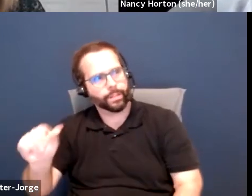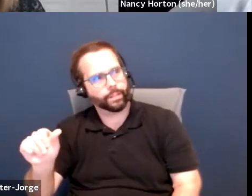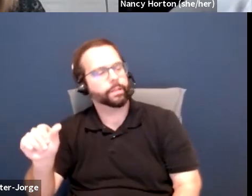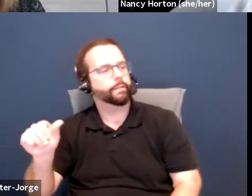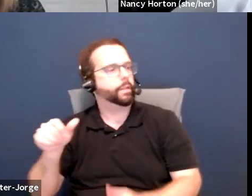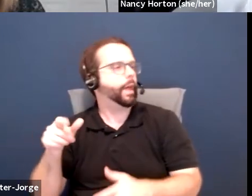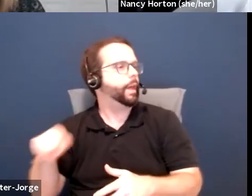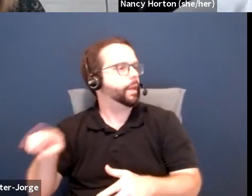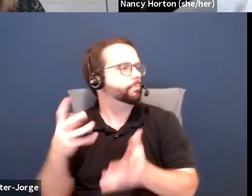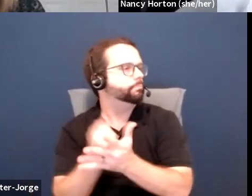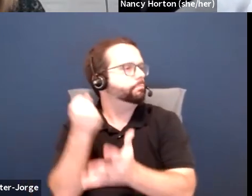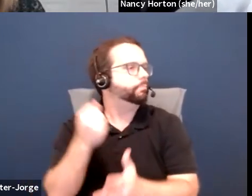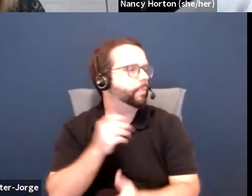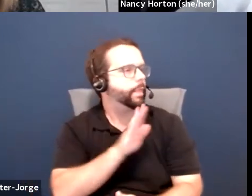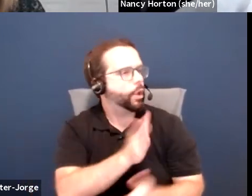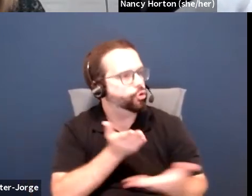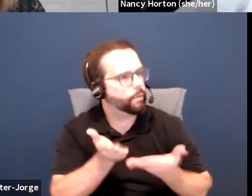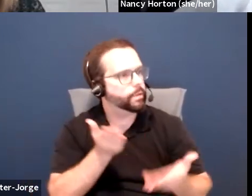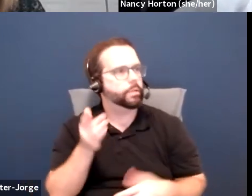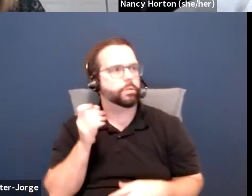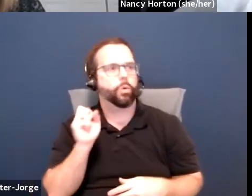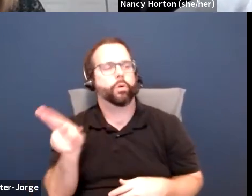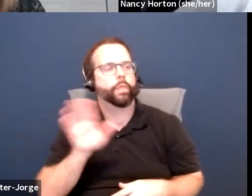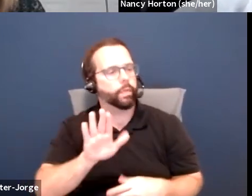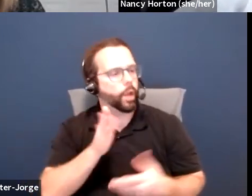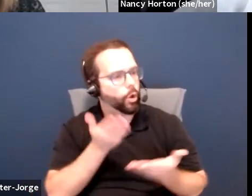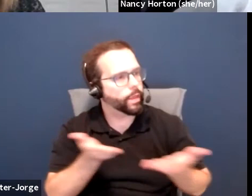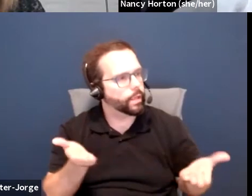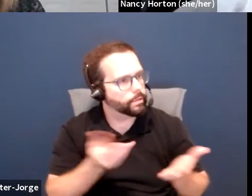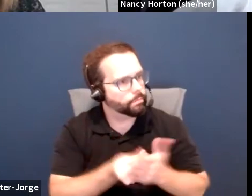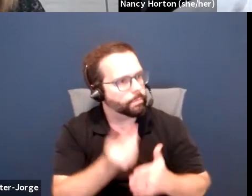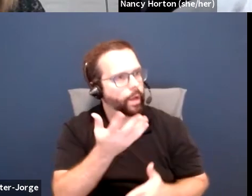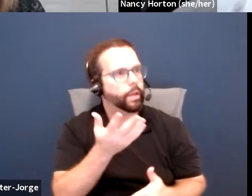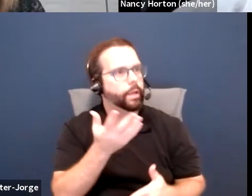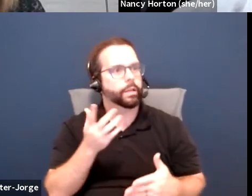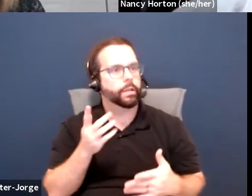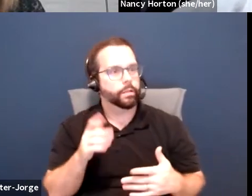that people can get the goods and services or are there auxiliary aids